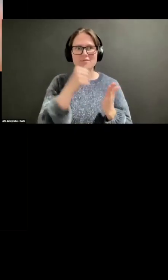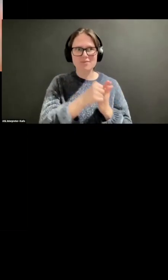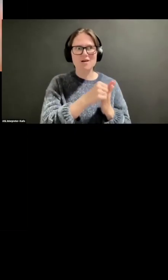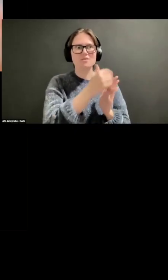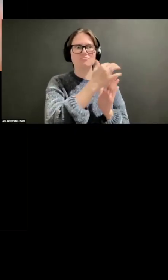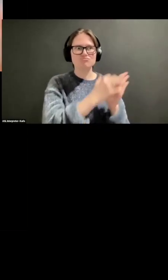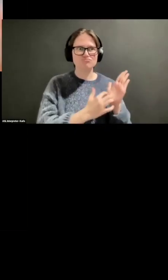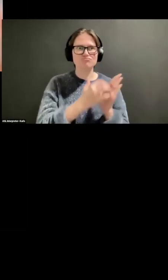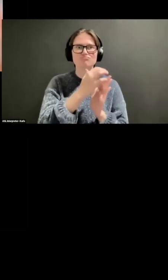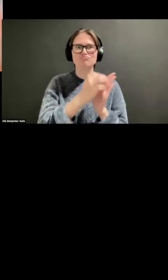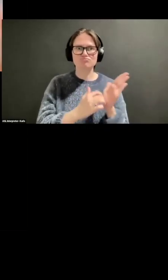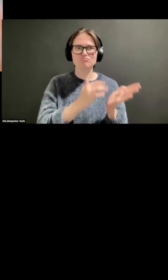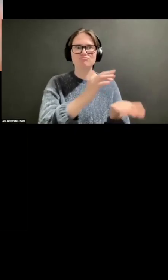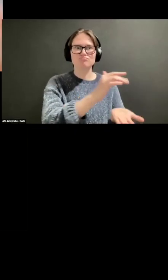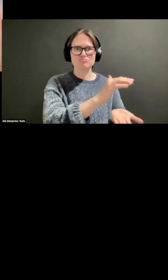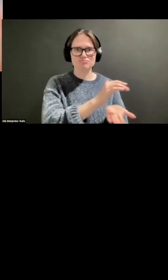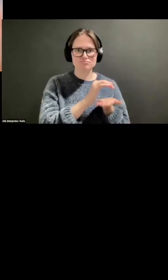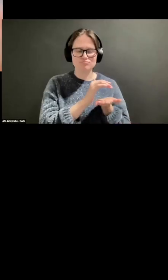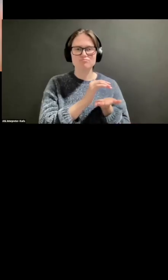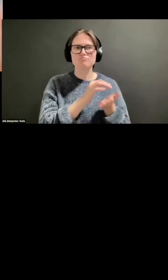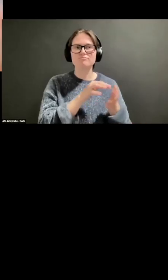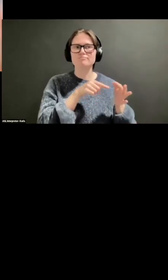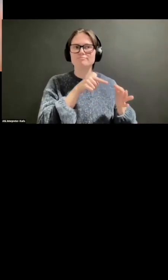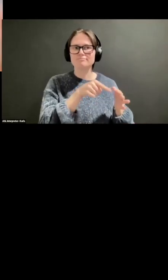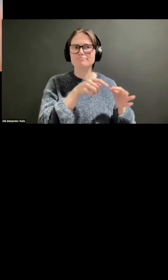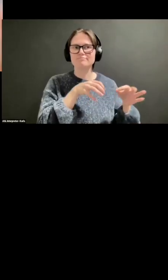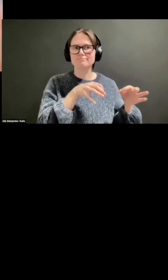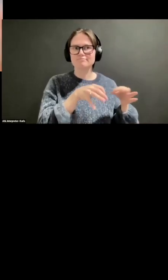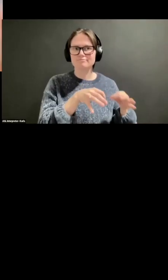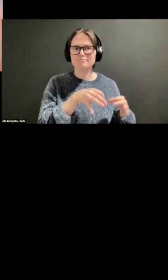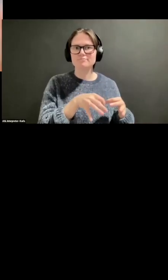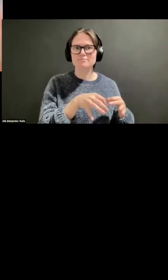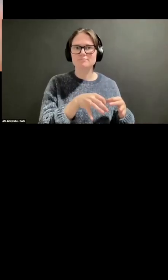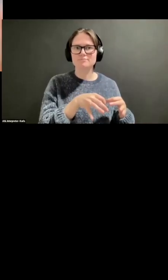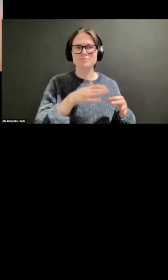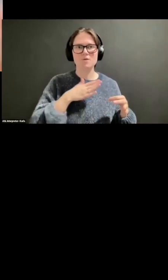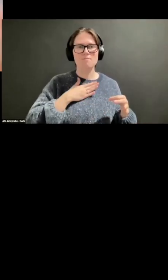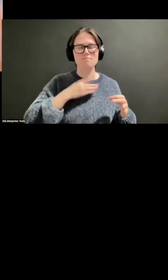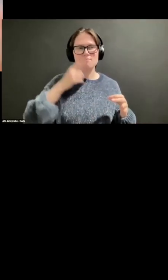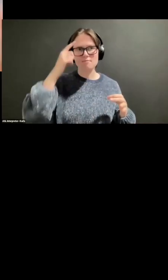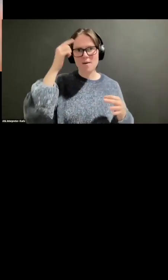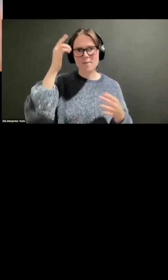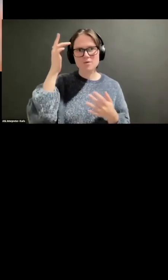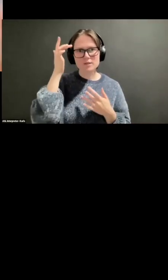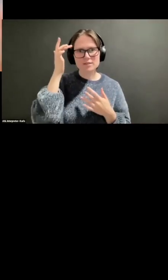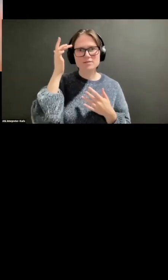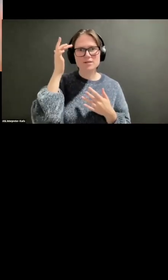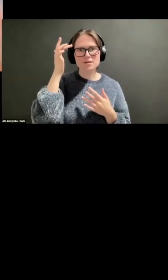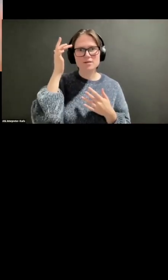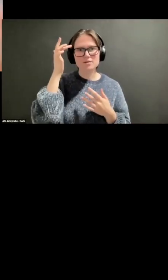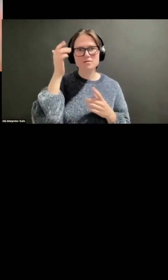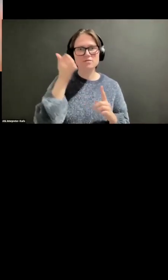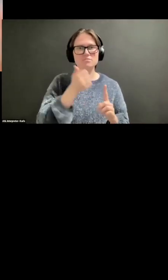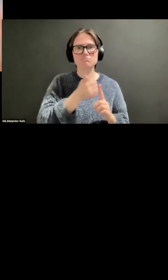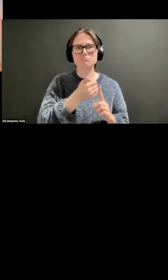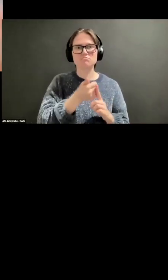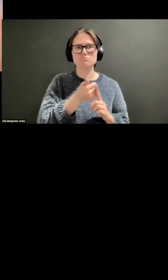my mental illness, basically was in remission,